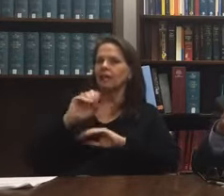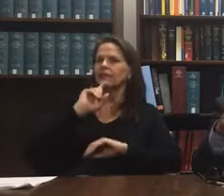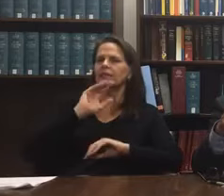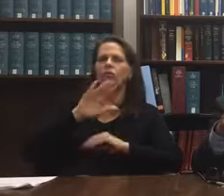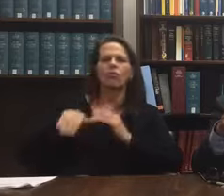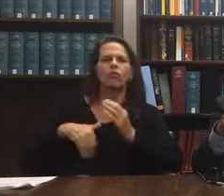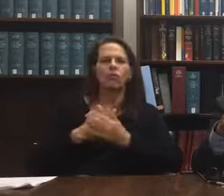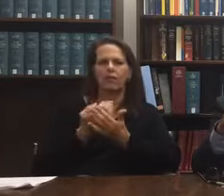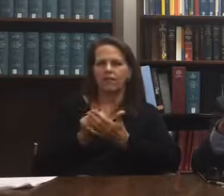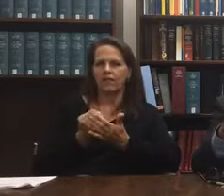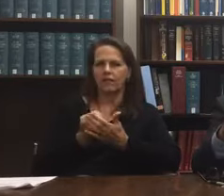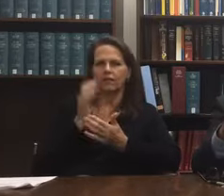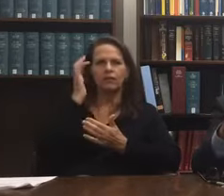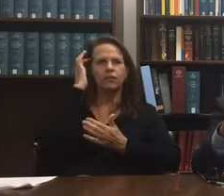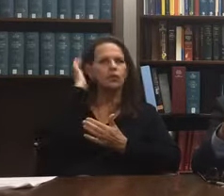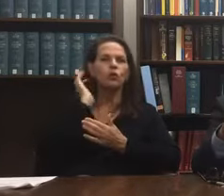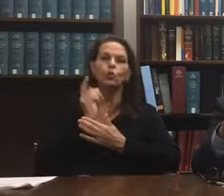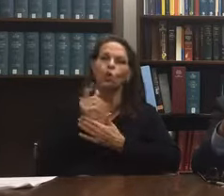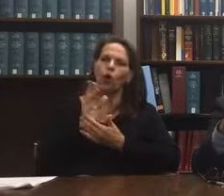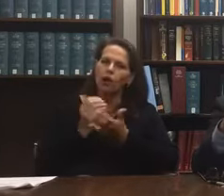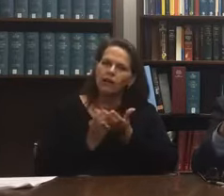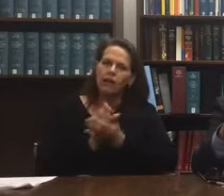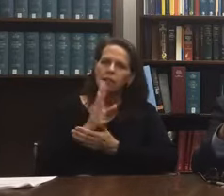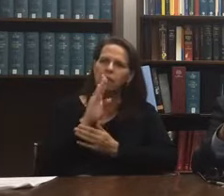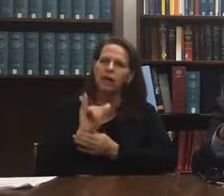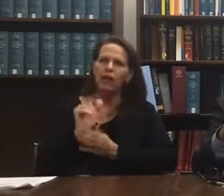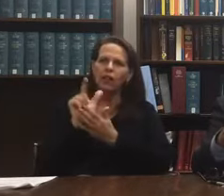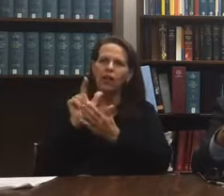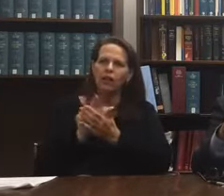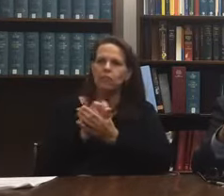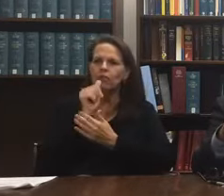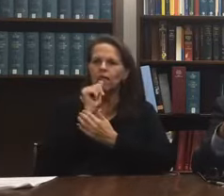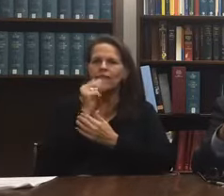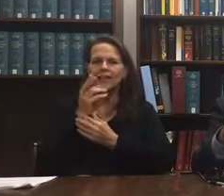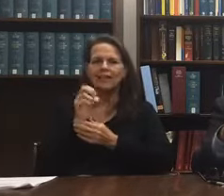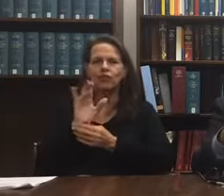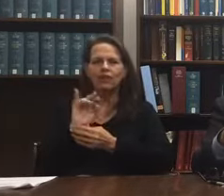you're entitled to that by law prior to the hearing they don't just give it to